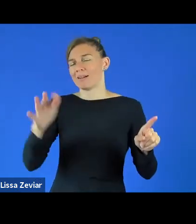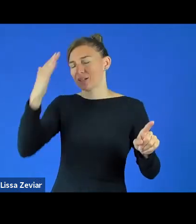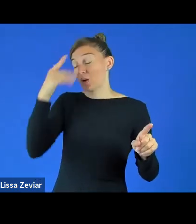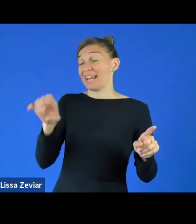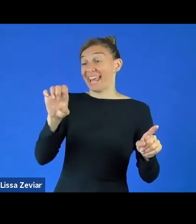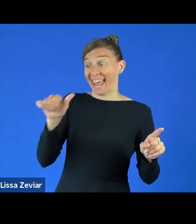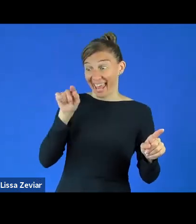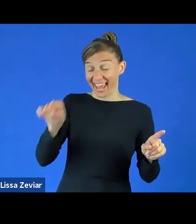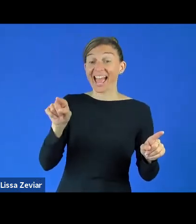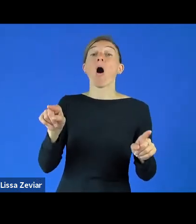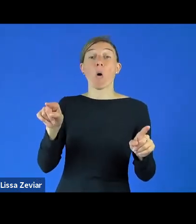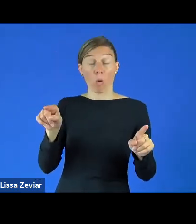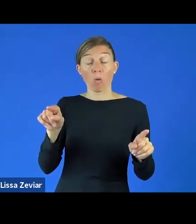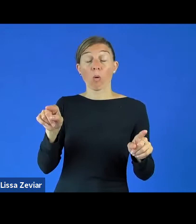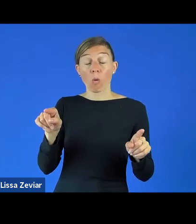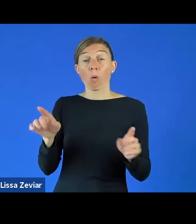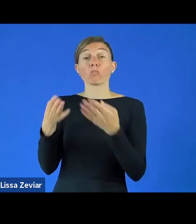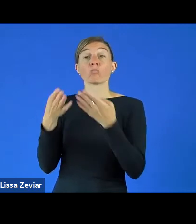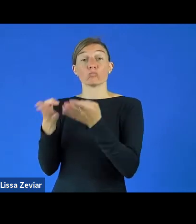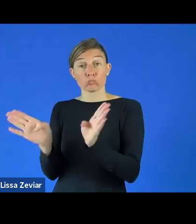a broad range of ICT products and services.